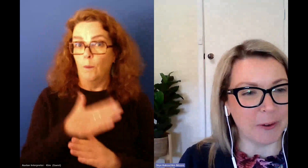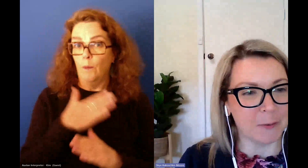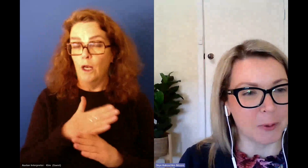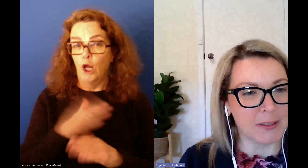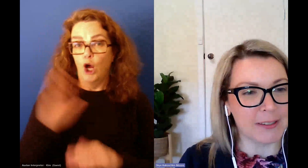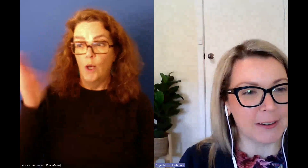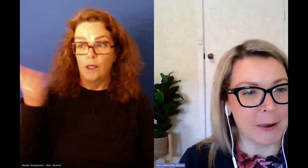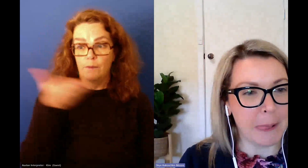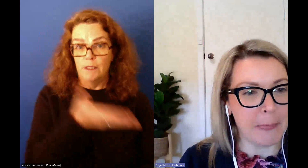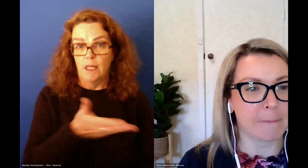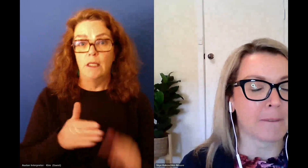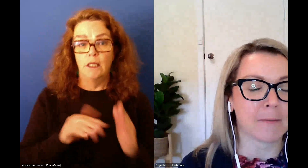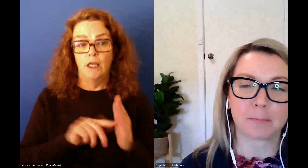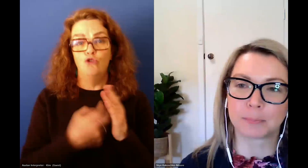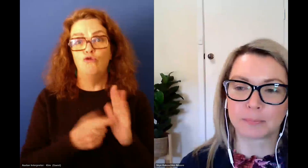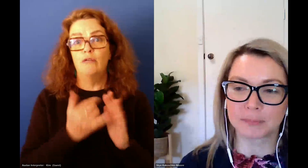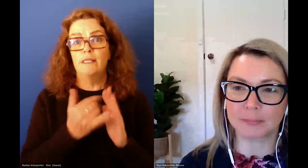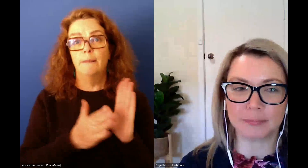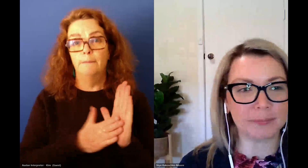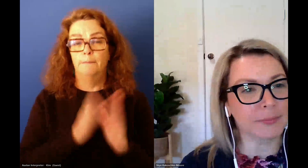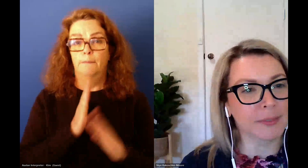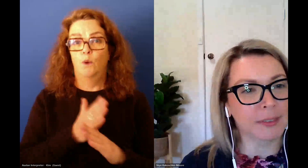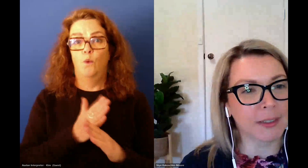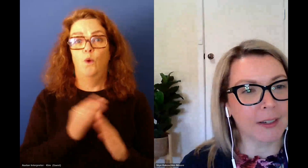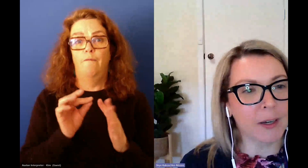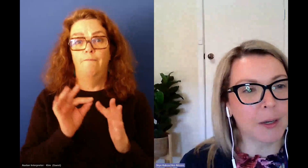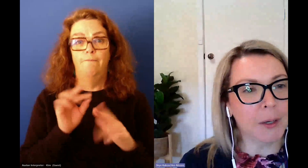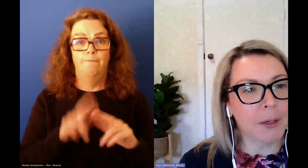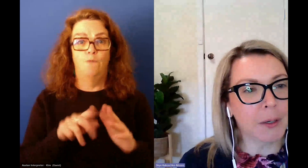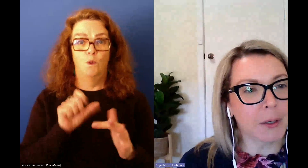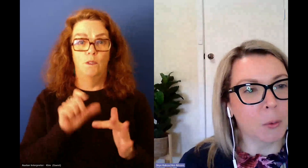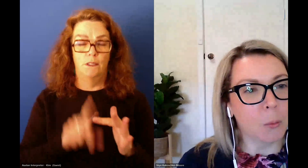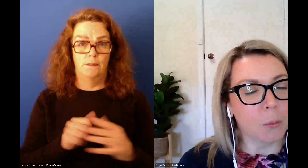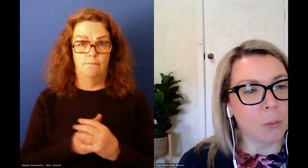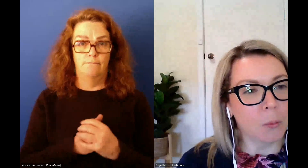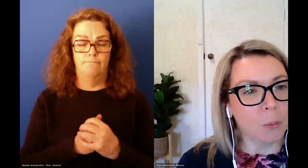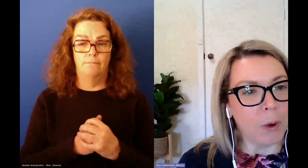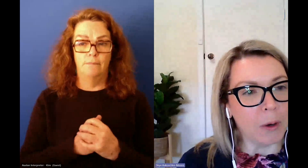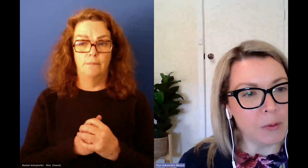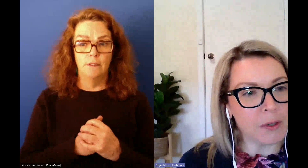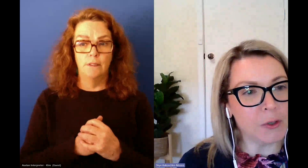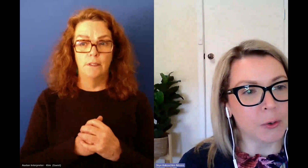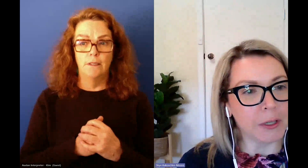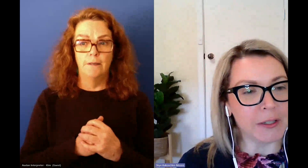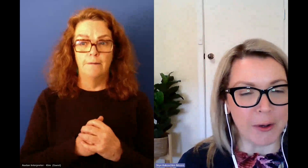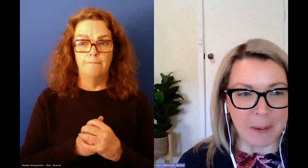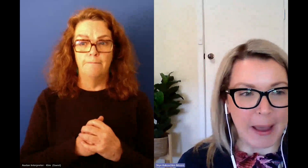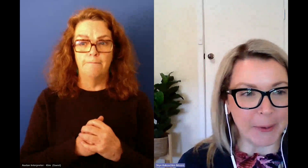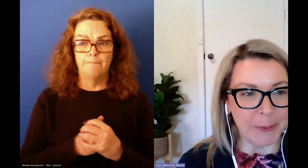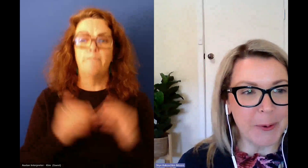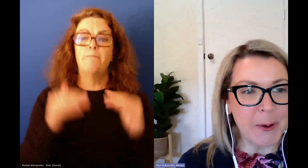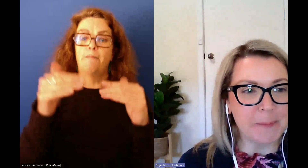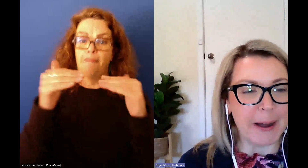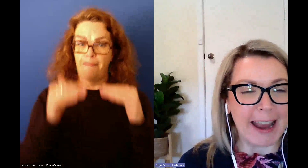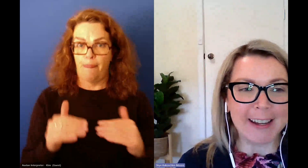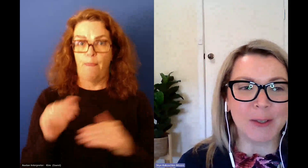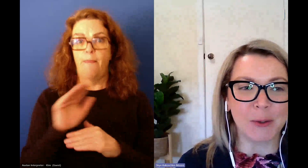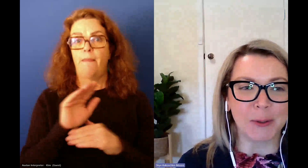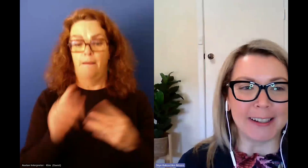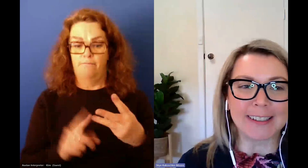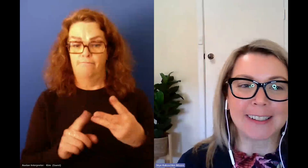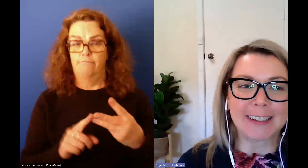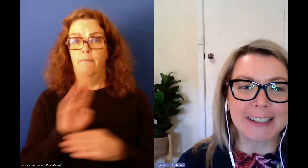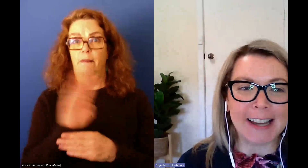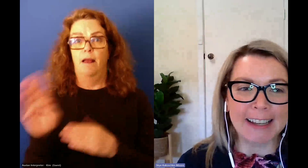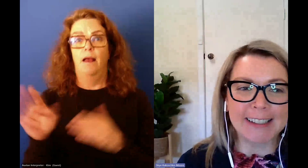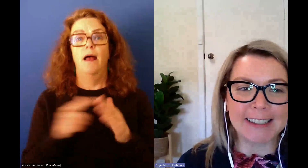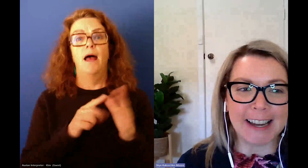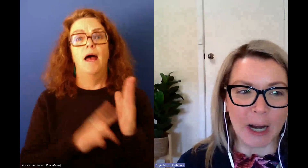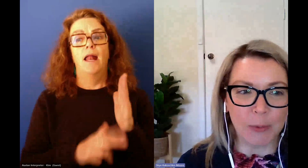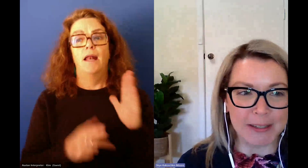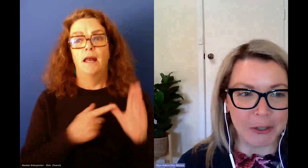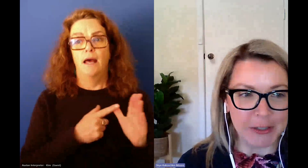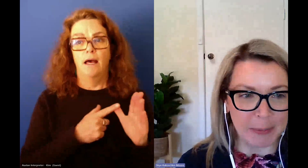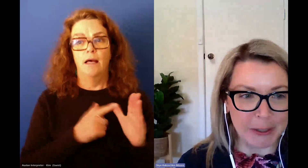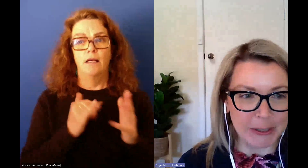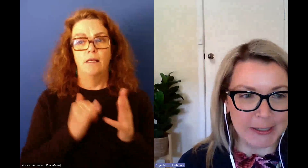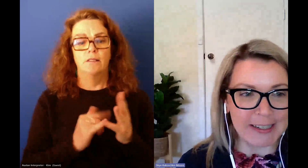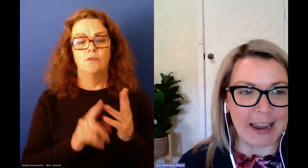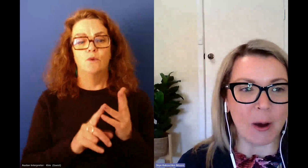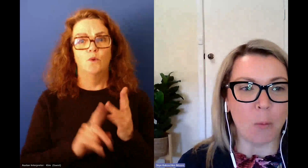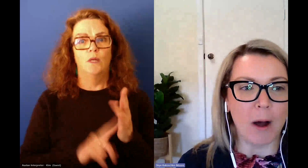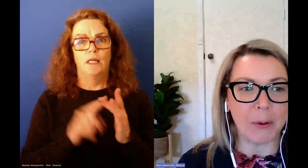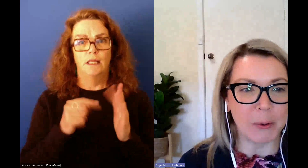workforce. We're also joined on our panel by Anna Sulit, Talent and Acquisition Specialist at Whitehorse